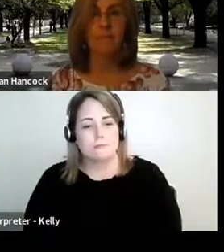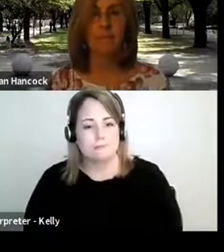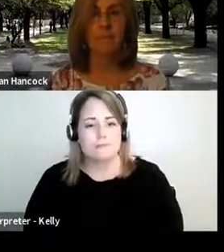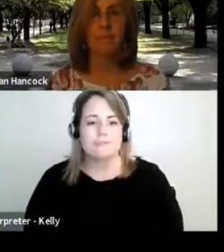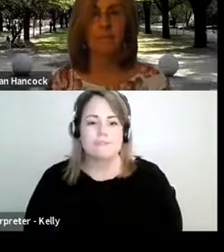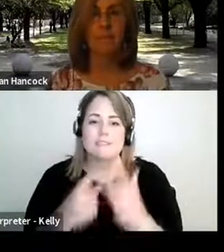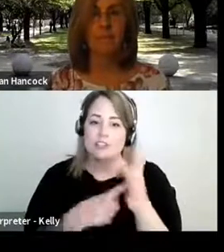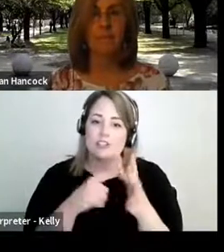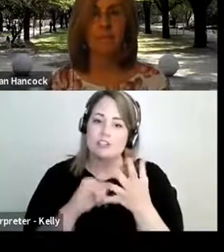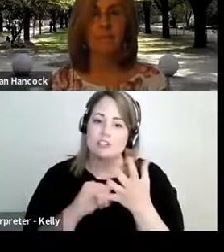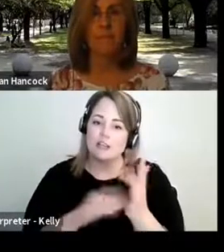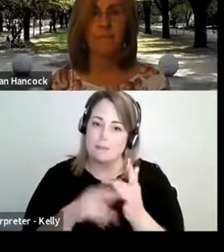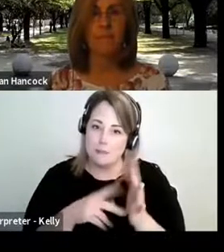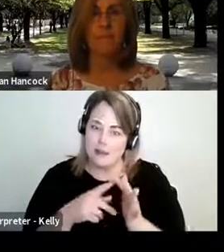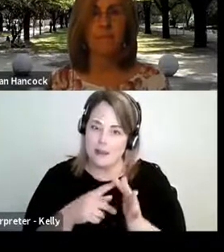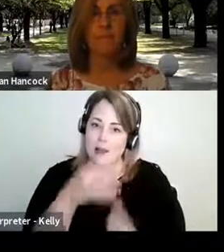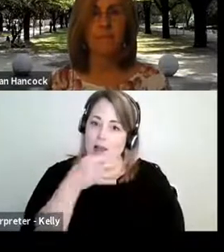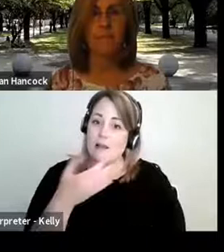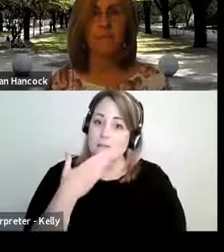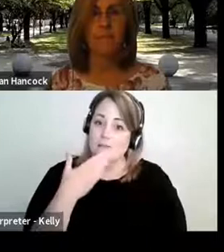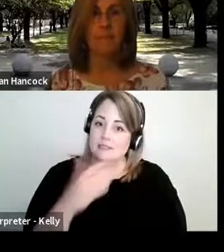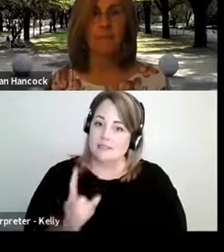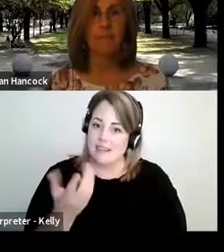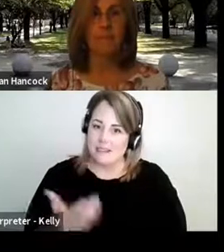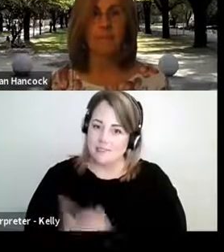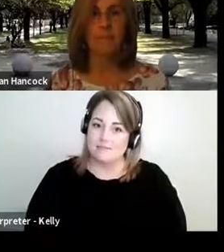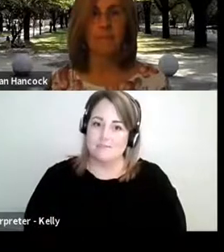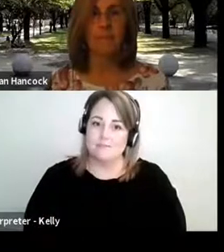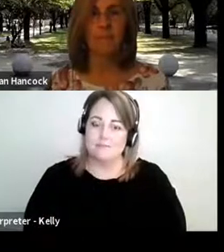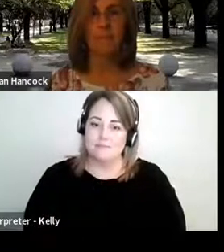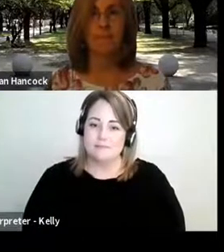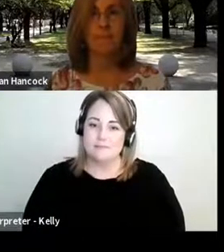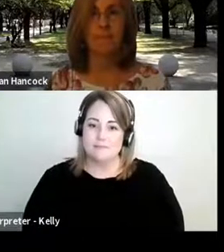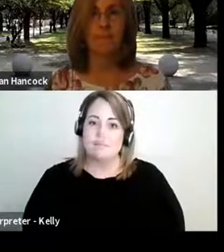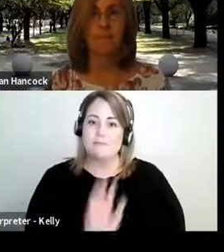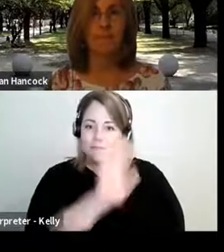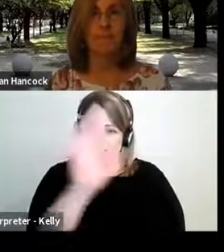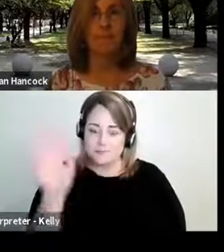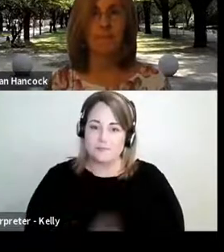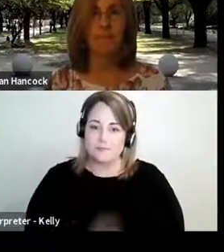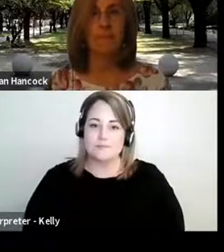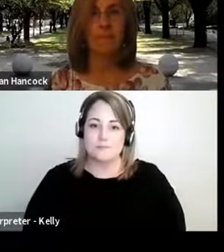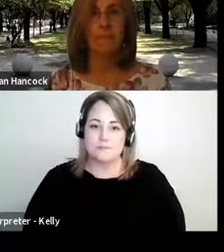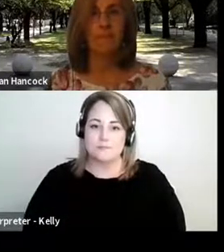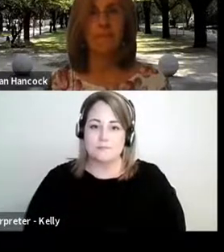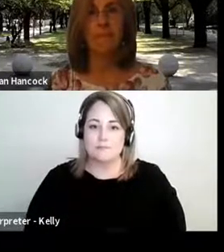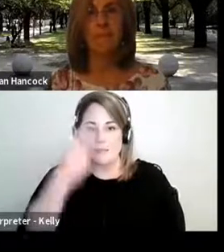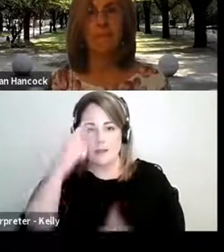I'll ask you to start by introducing yourself. JASMINE: Hi everyone, my name is Jasmine McDonald,